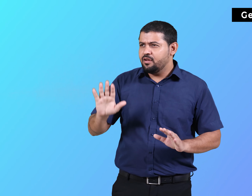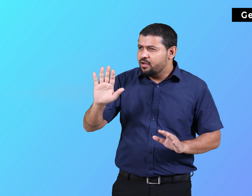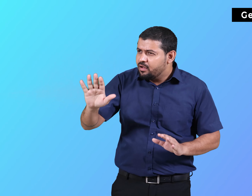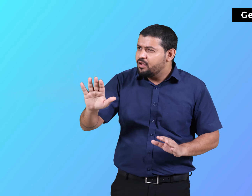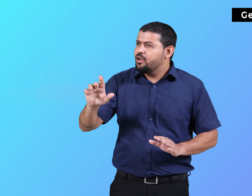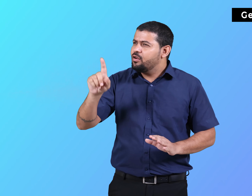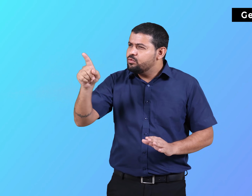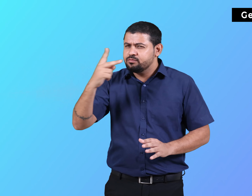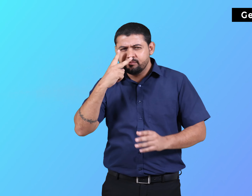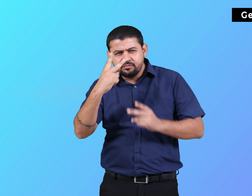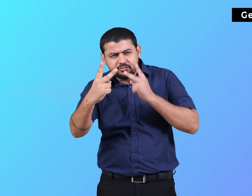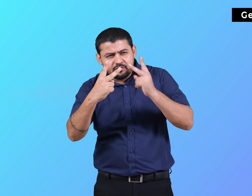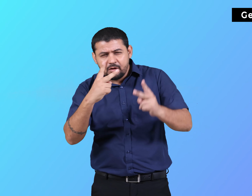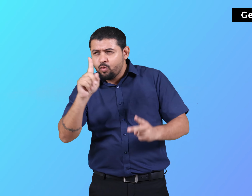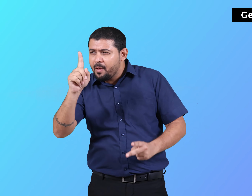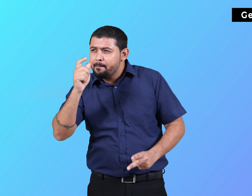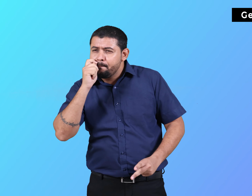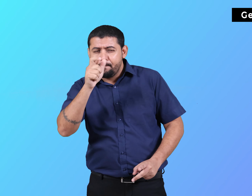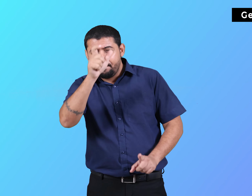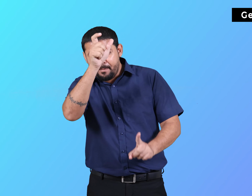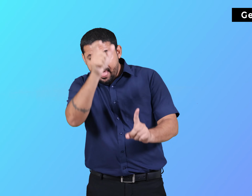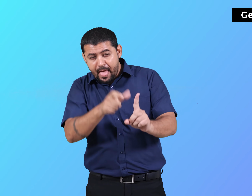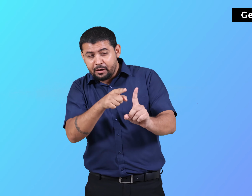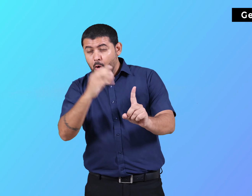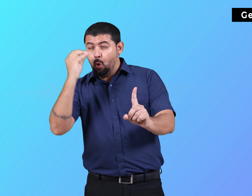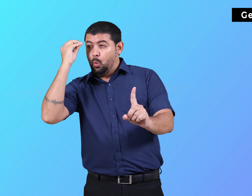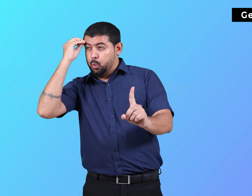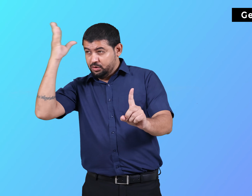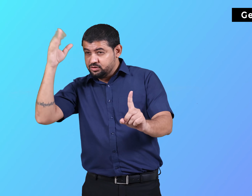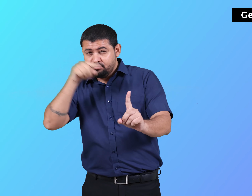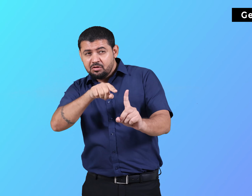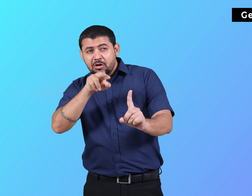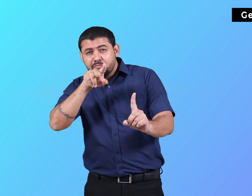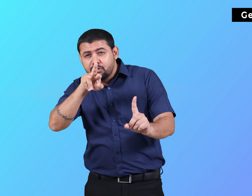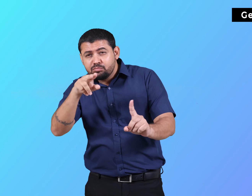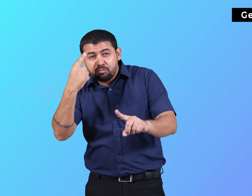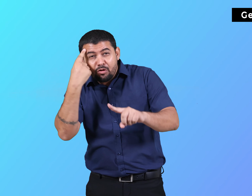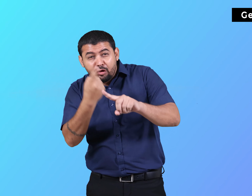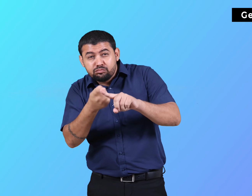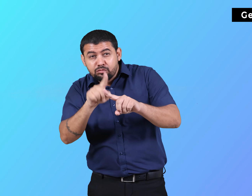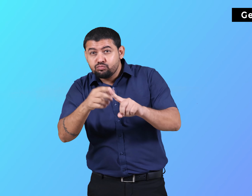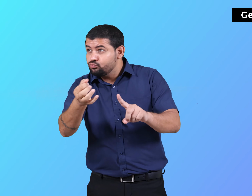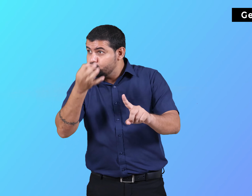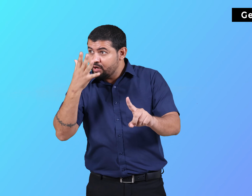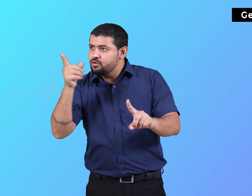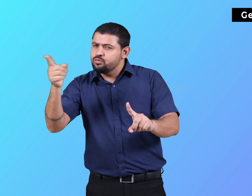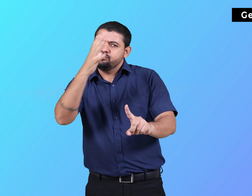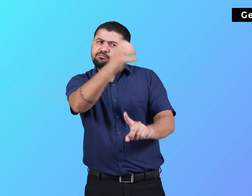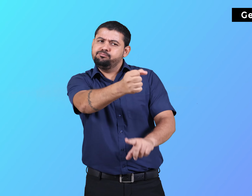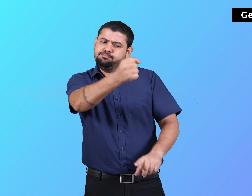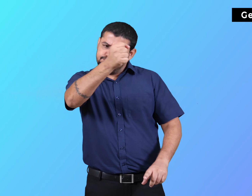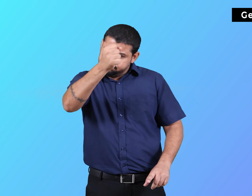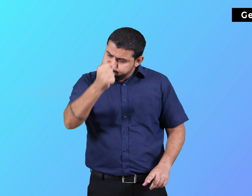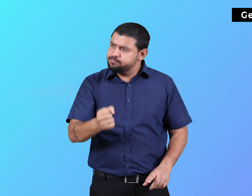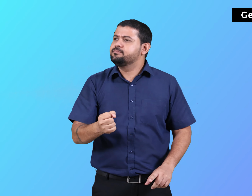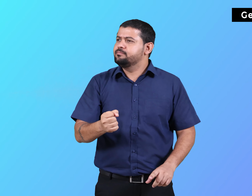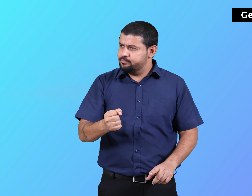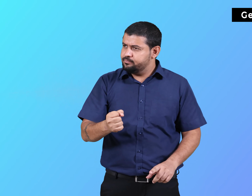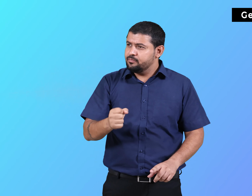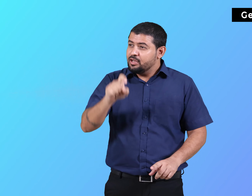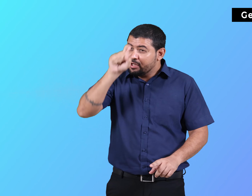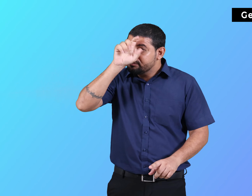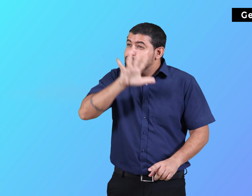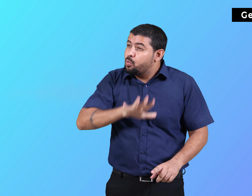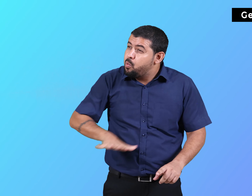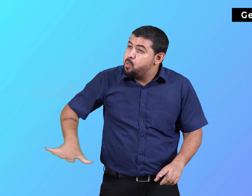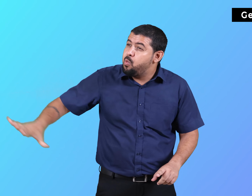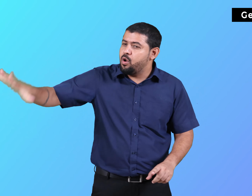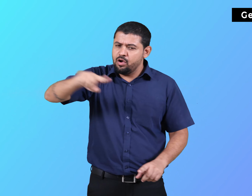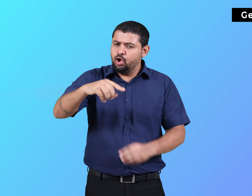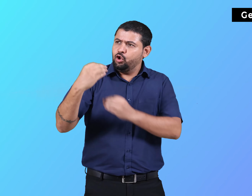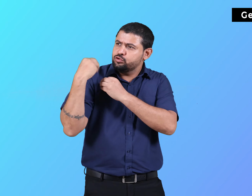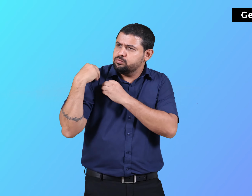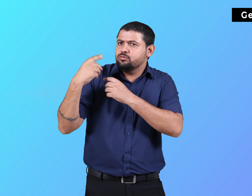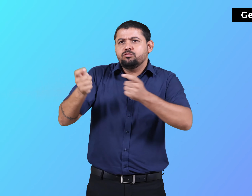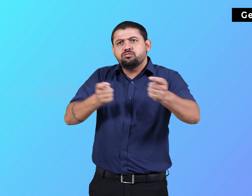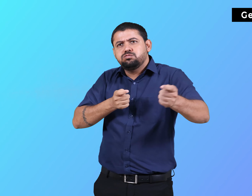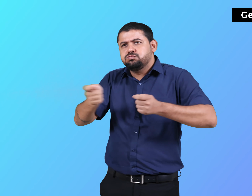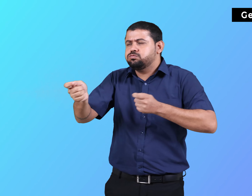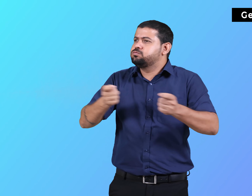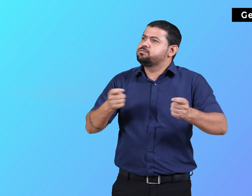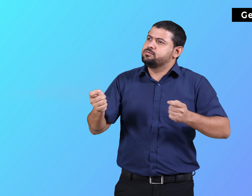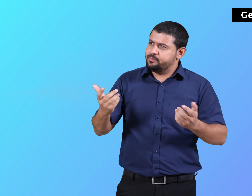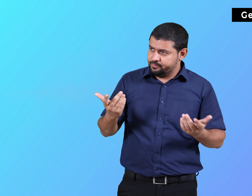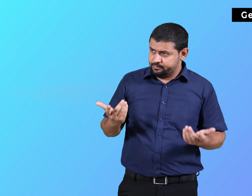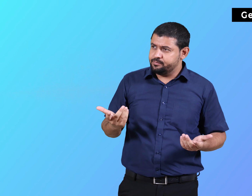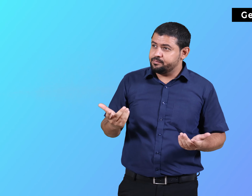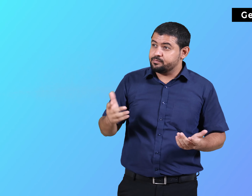So, my king, you should choose a wise and capable man and put him in charge of the land of Egypt.